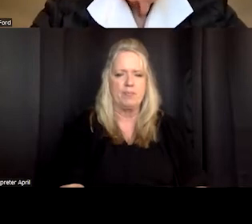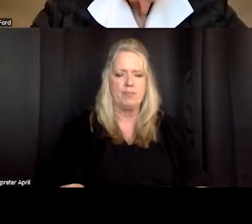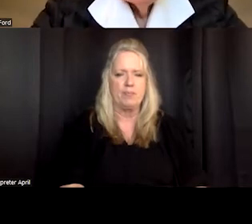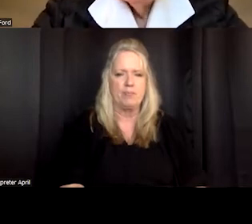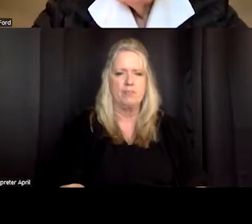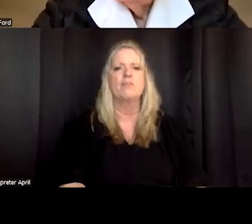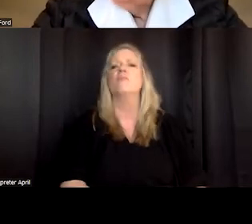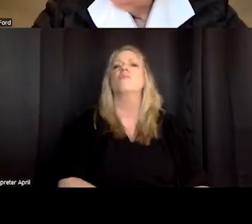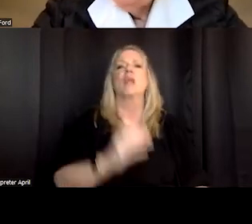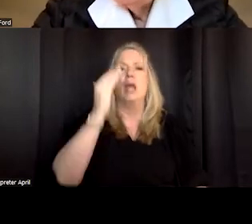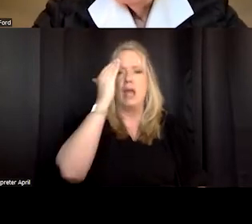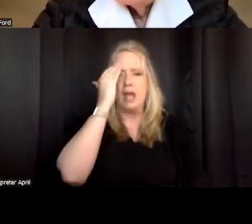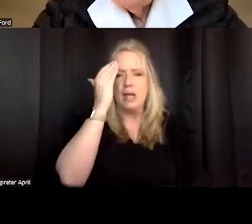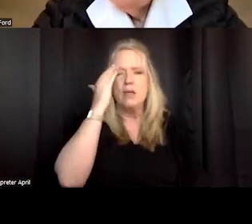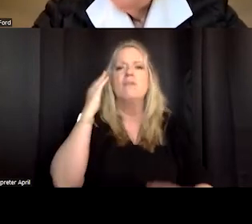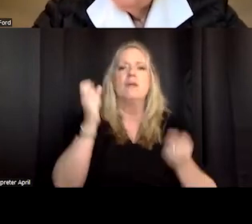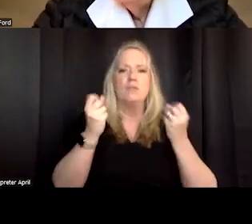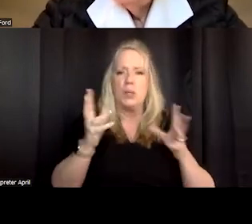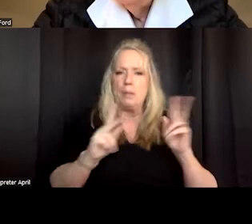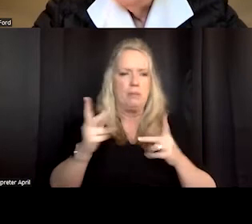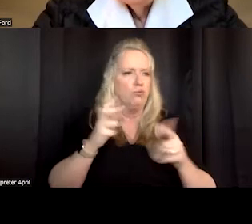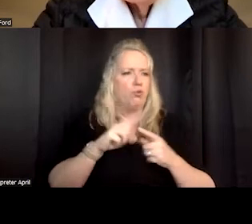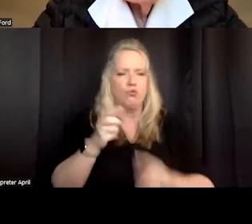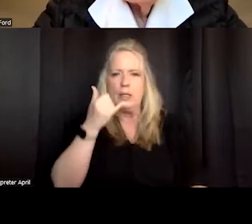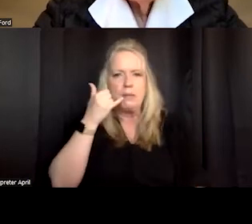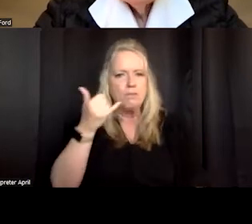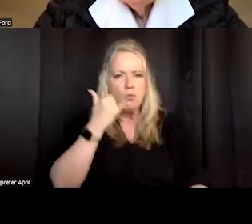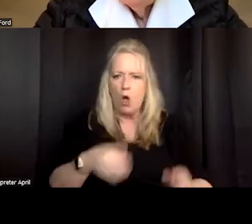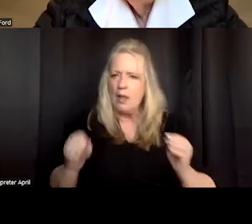ACKNOWLEDGE THAT A LOT OF PEOPLE DON'T LOOK TO MAKE A PHONE CALL ANYMORE. THEY LIKE TO GO TO